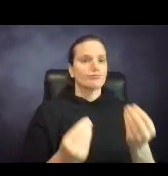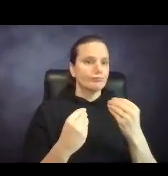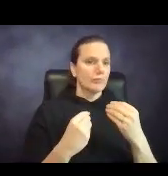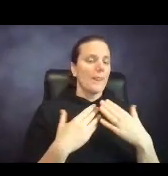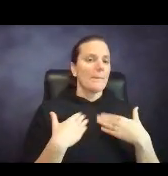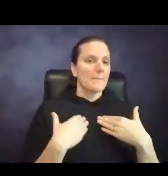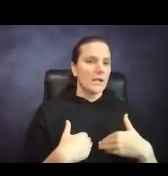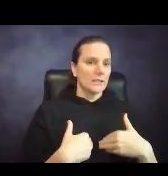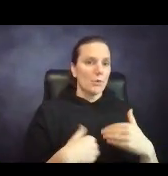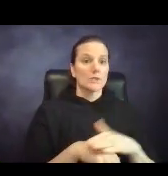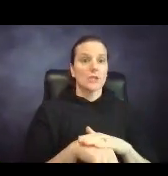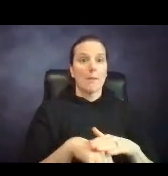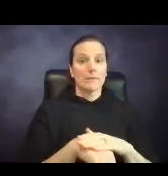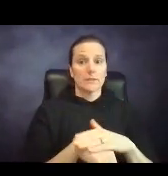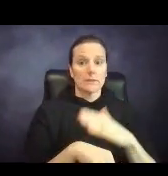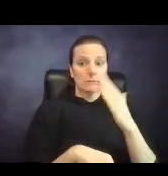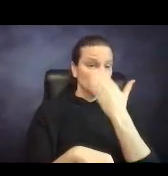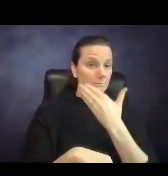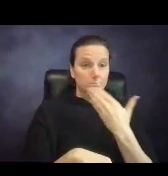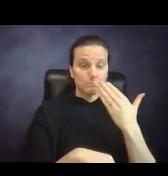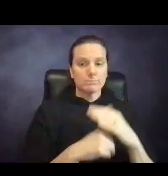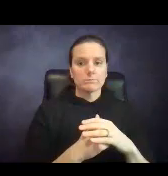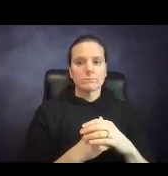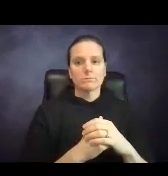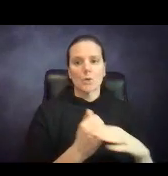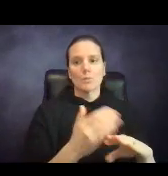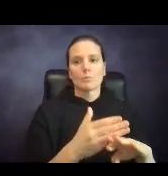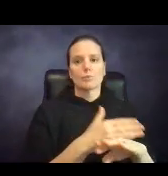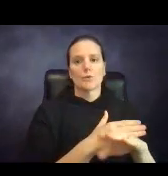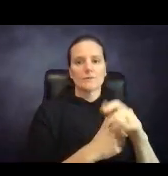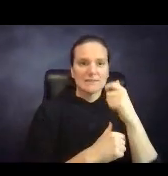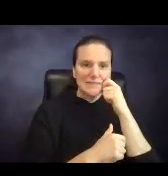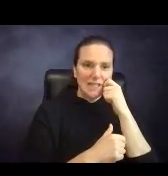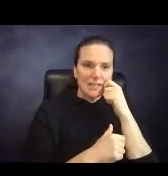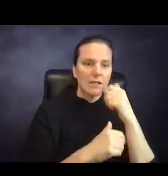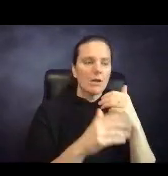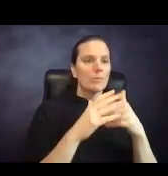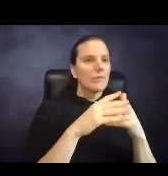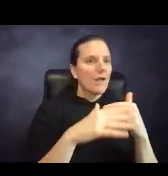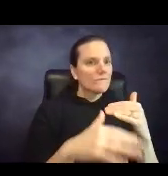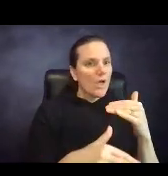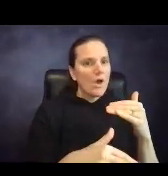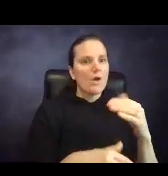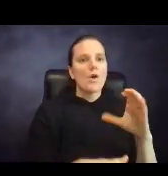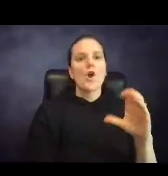and it will improve the turg and the suppleness of the skin. It improves blood flow collagen, hyaluronic acid in the skin naturally